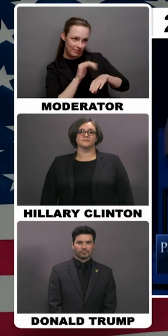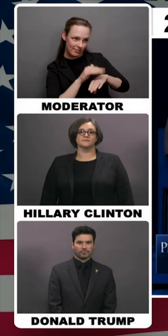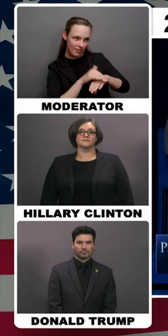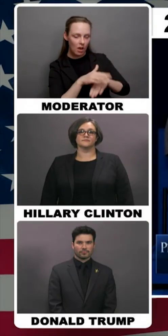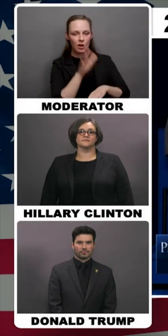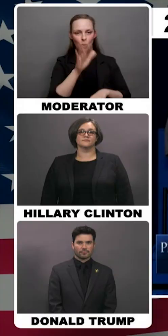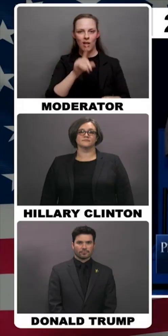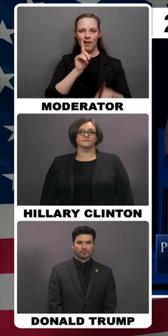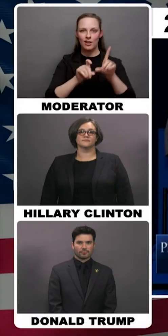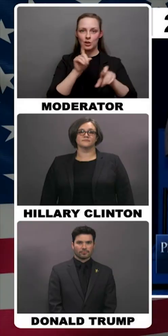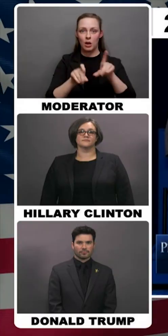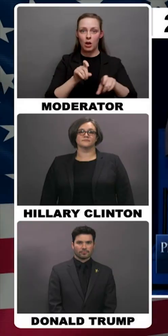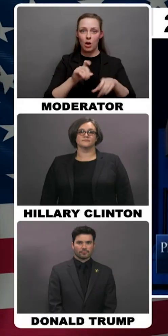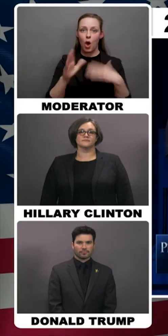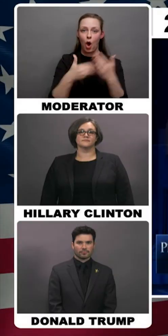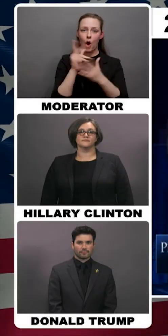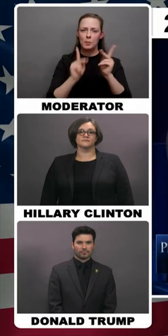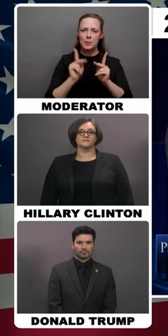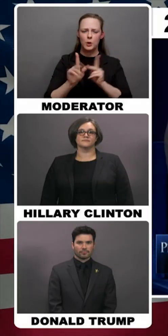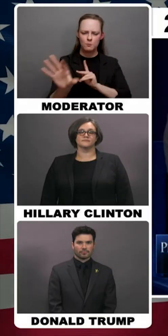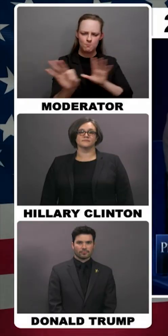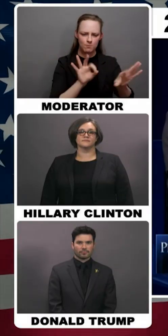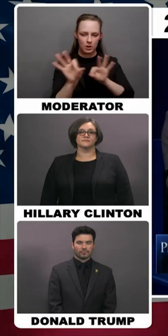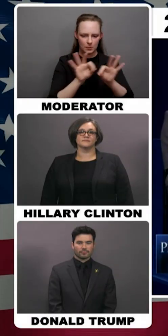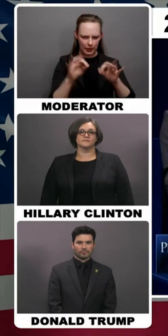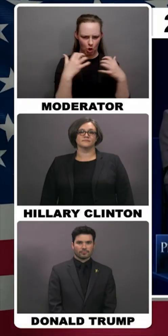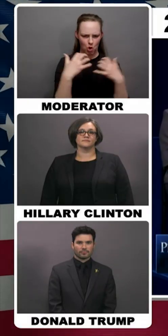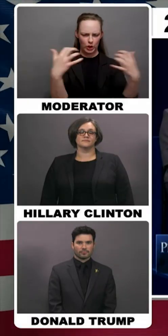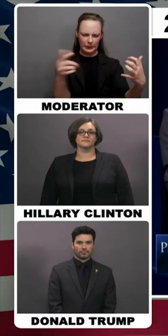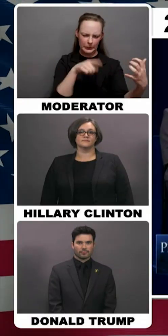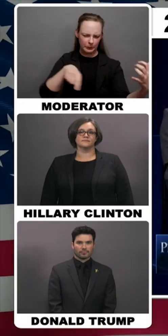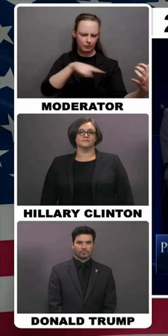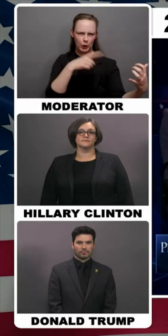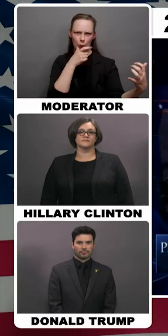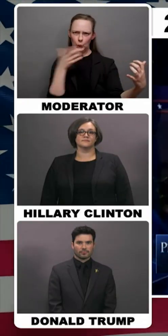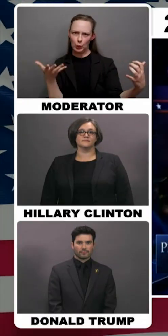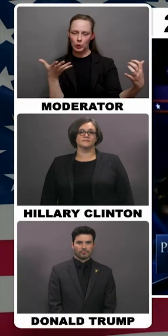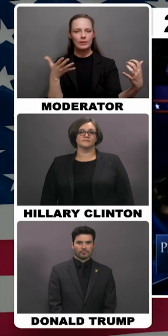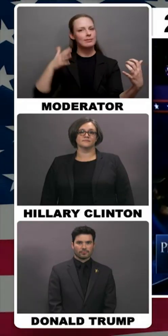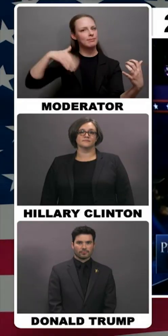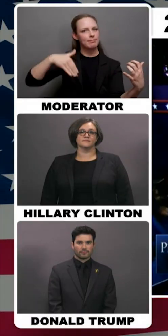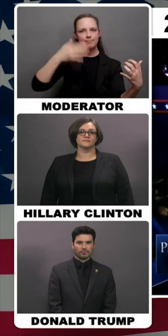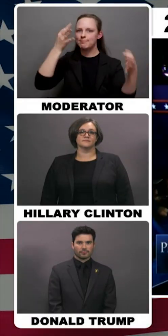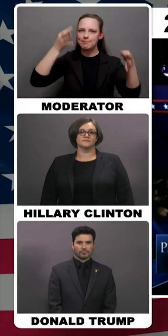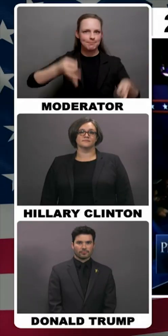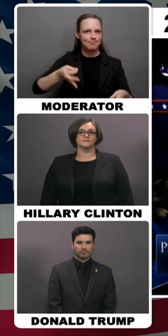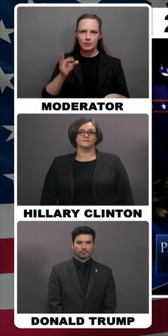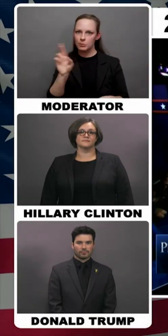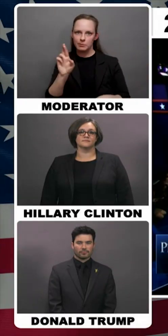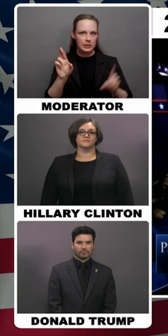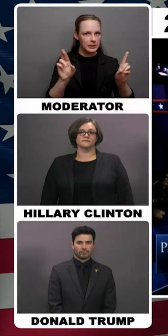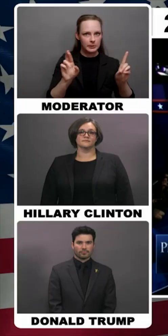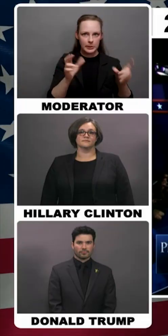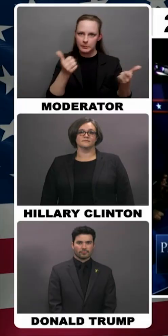Louis area, and told Gallup they haven't committed to a candidate. Each of them came here with questions they wanted to ask,